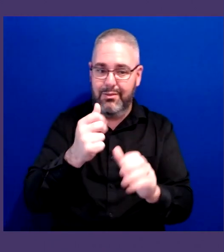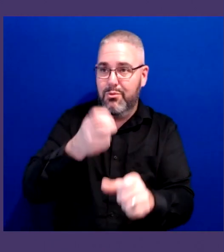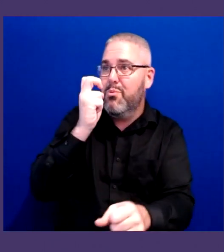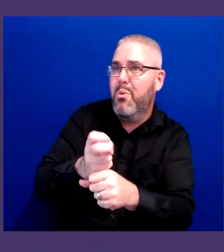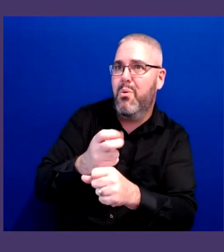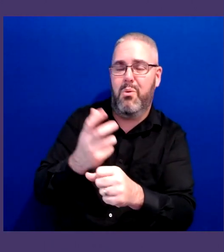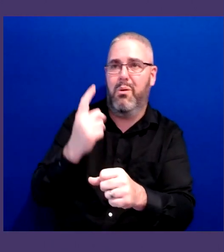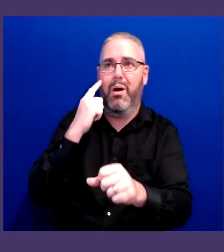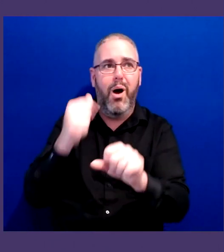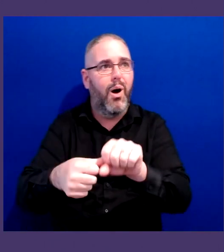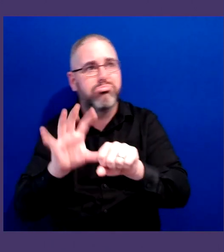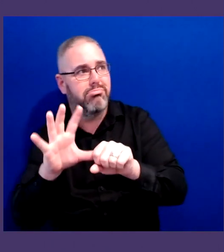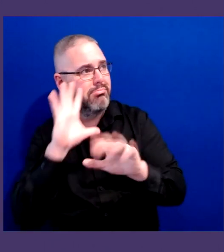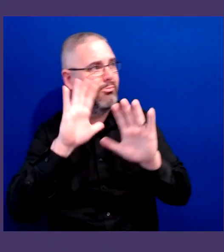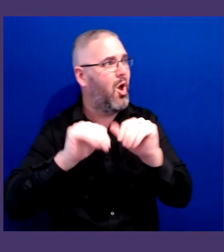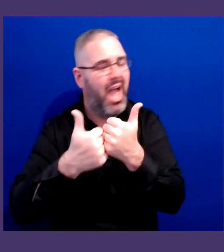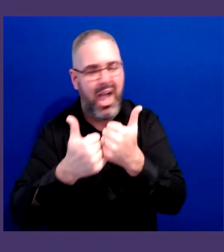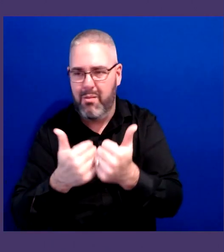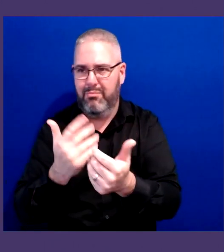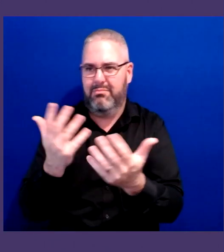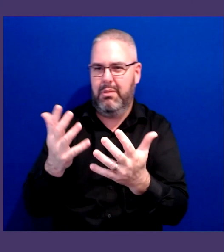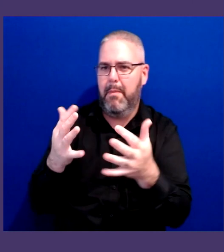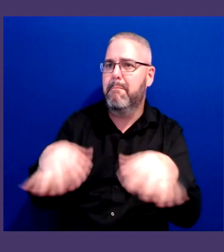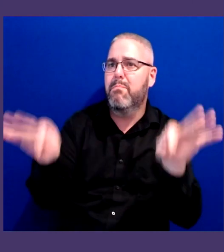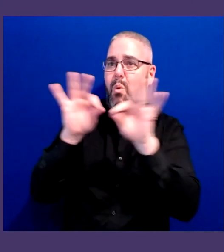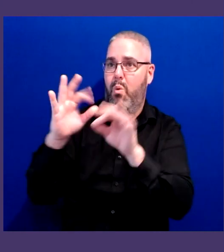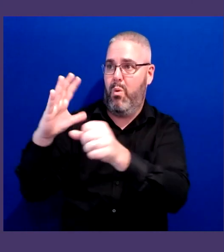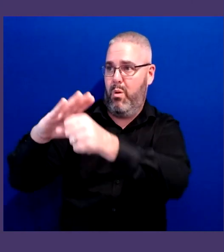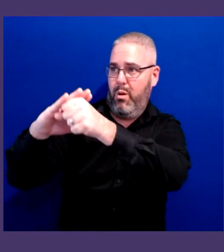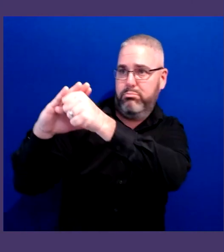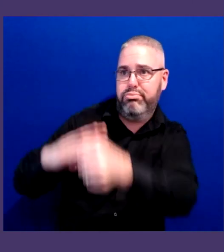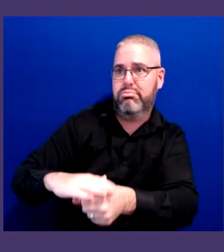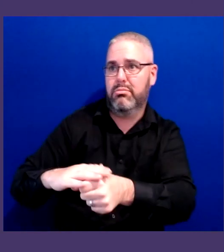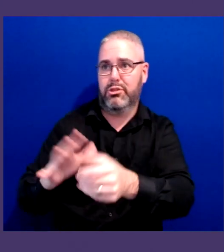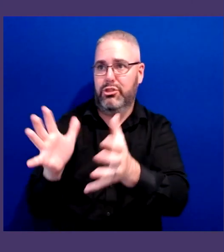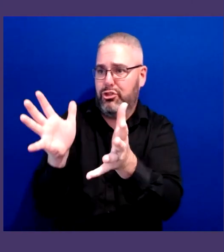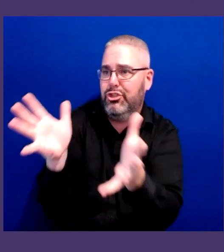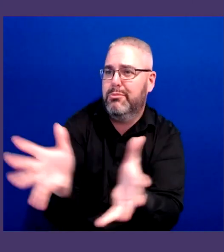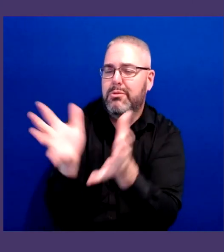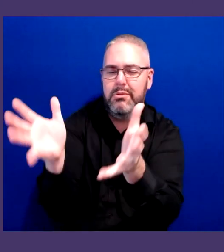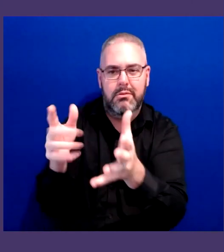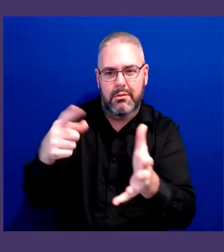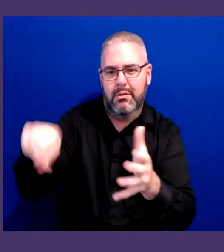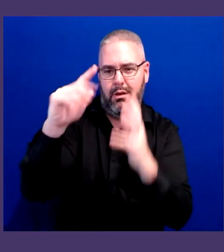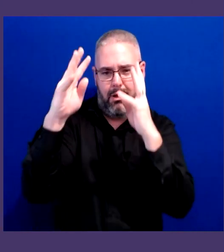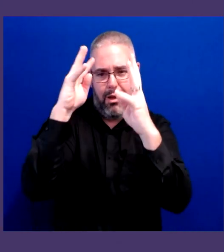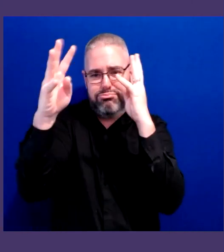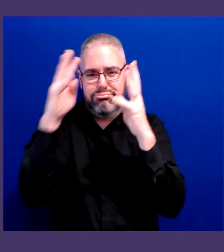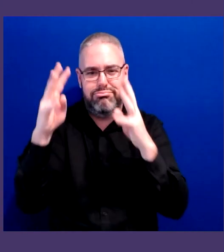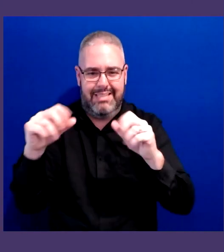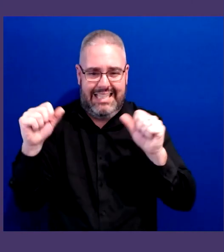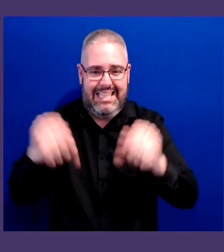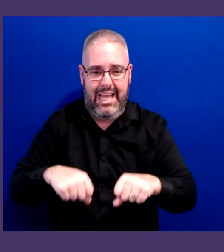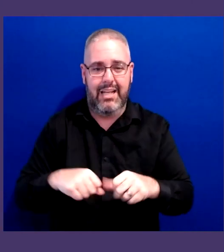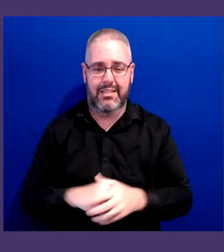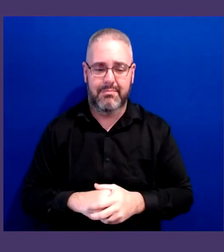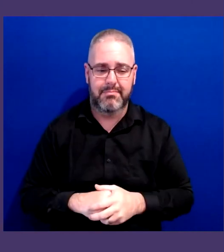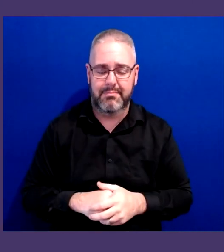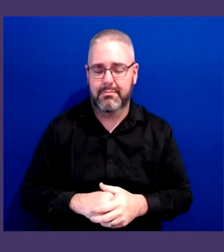the right encouragement and the right pressure, people do find a way. It is possible. Stephanie Cadieux: You're exactly right.